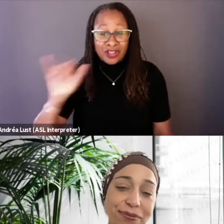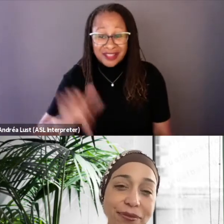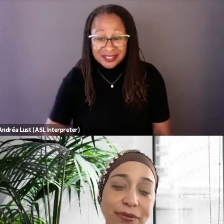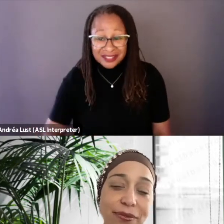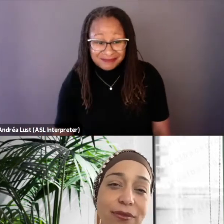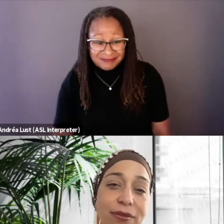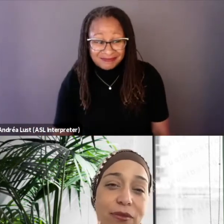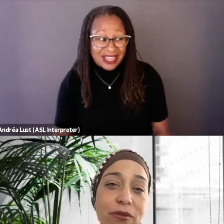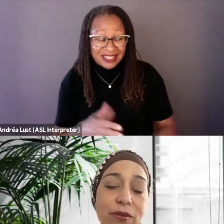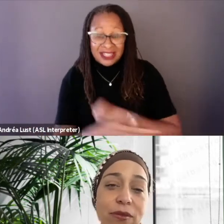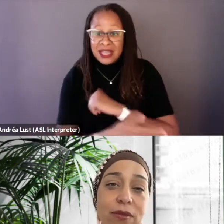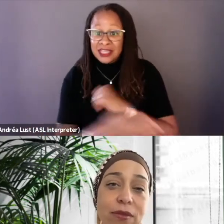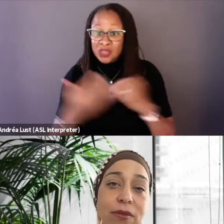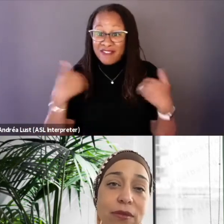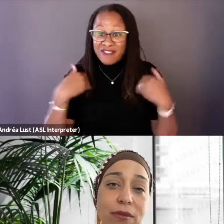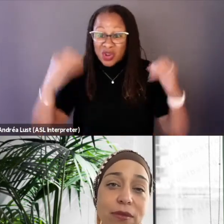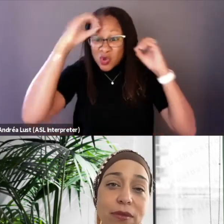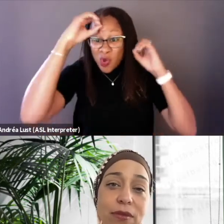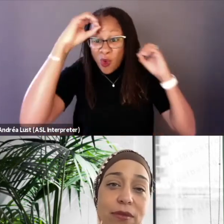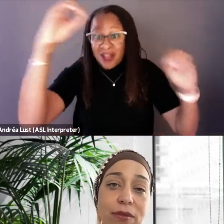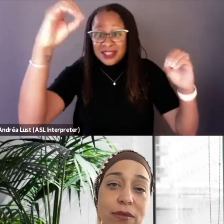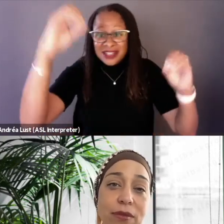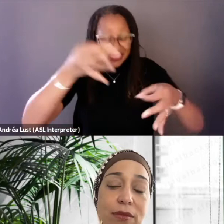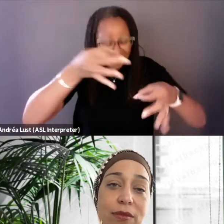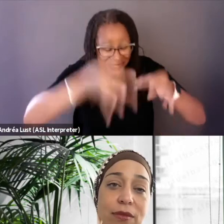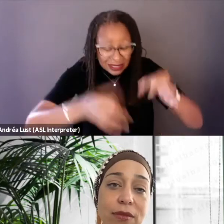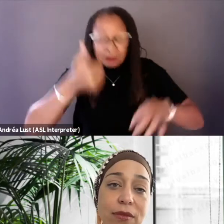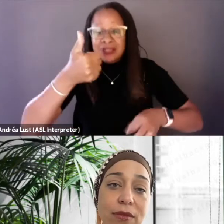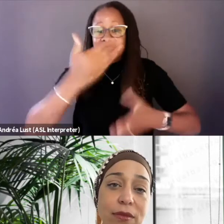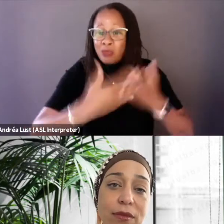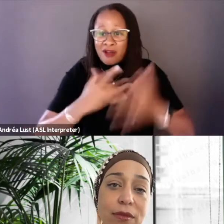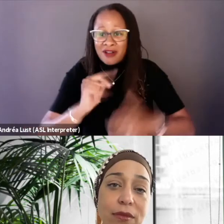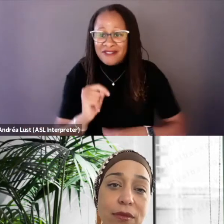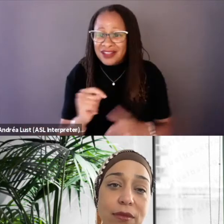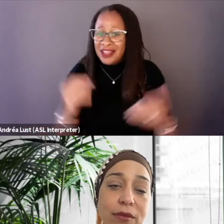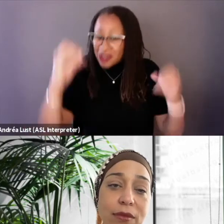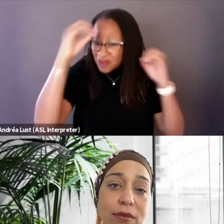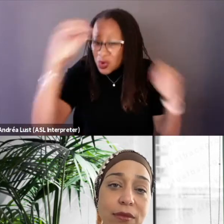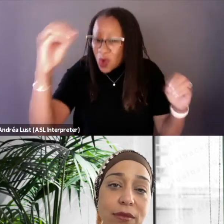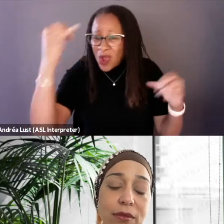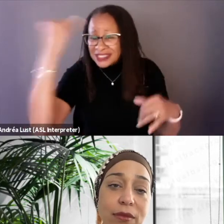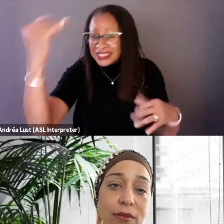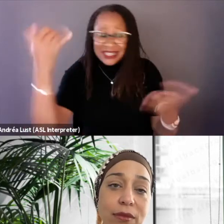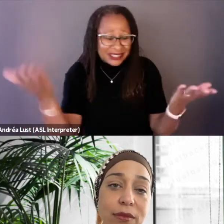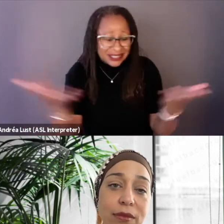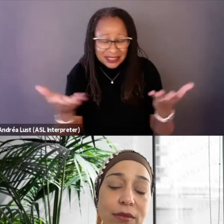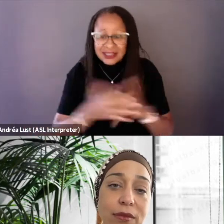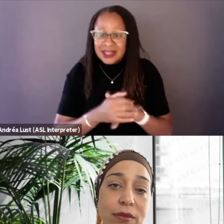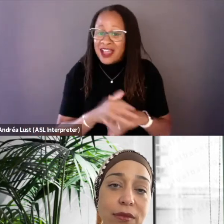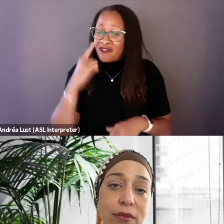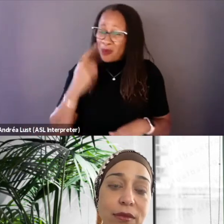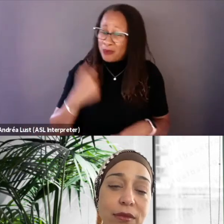To not even know the simplest part of that, to me is like... It's one of the reasons that,